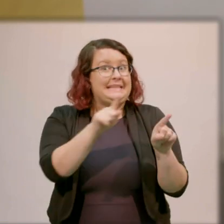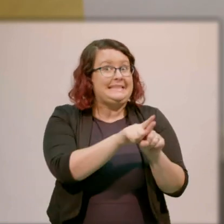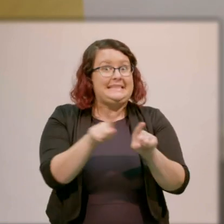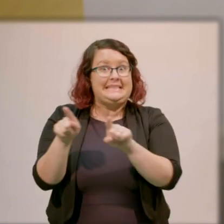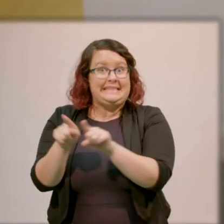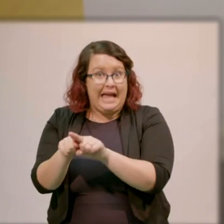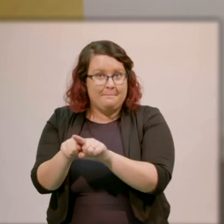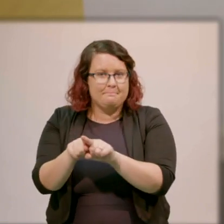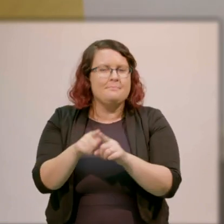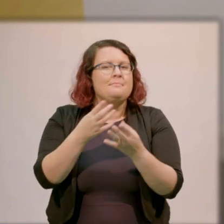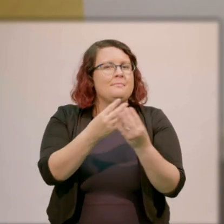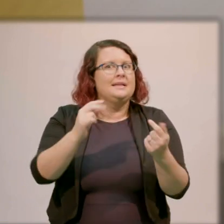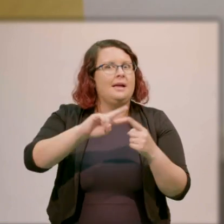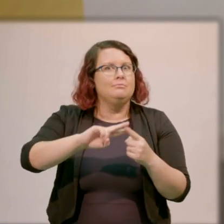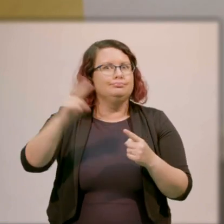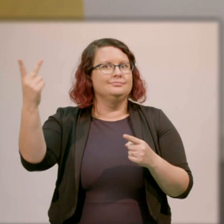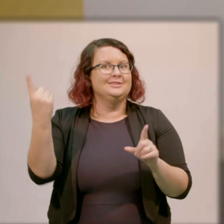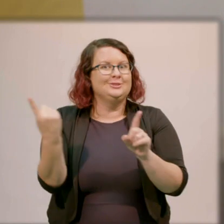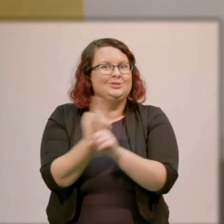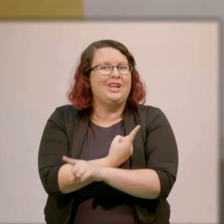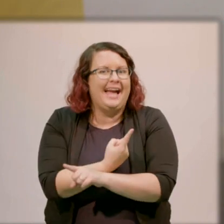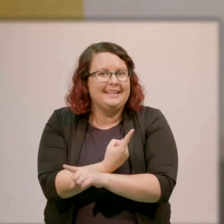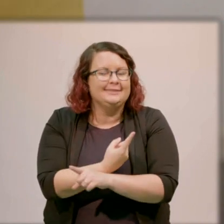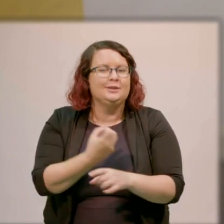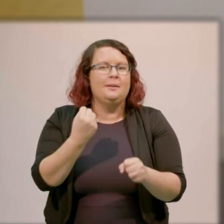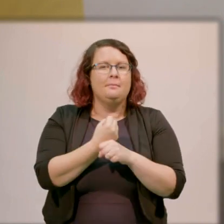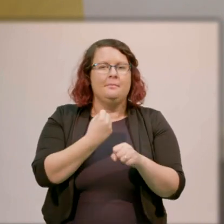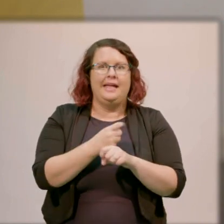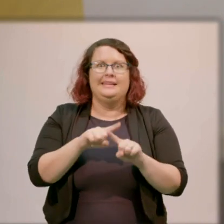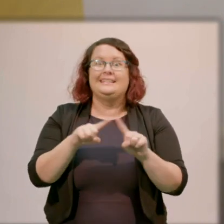but changes have been made to the story, to present a different re-telling,